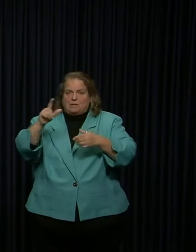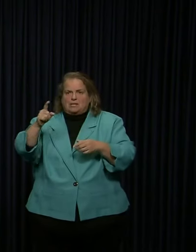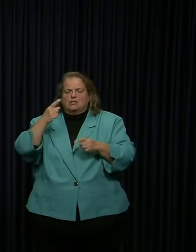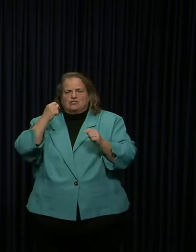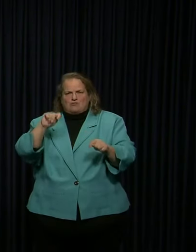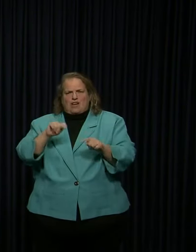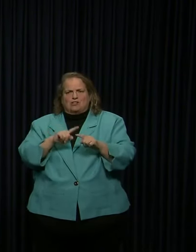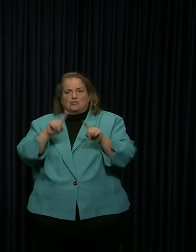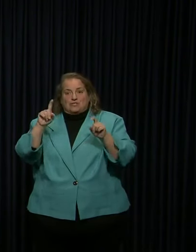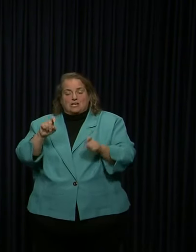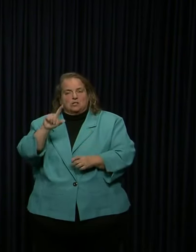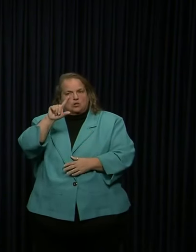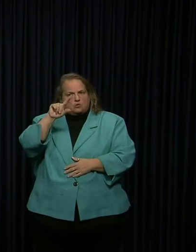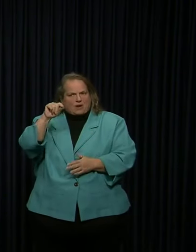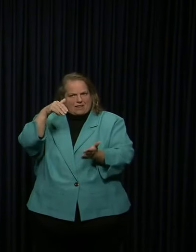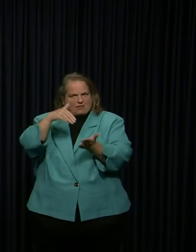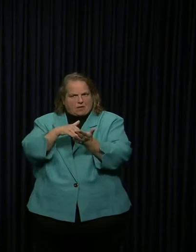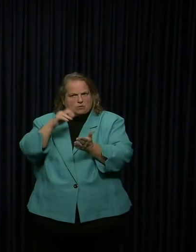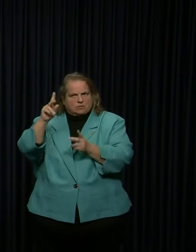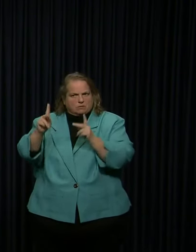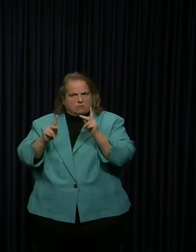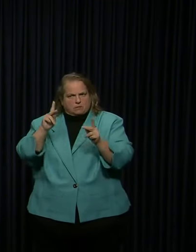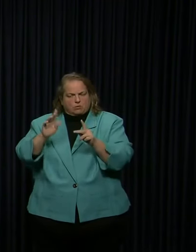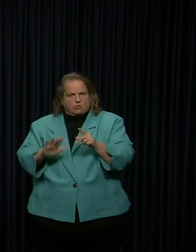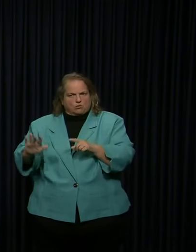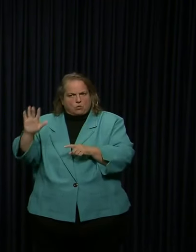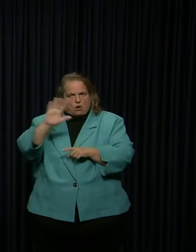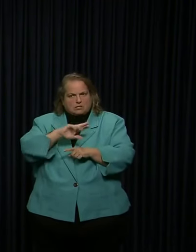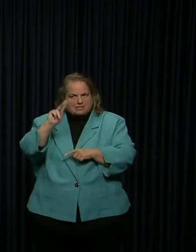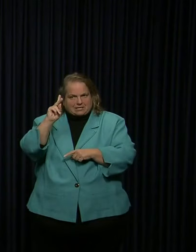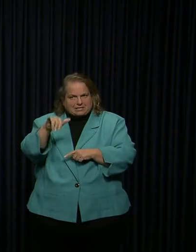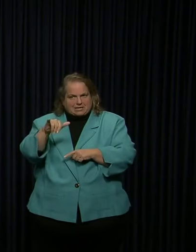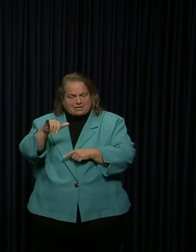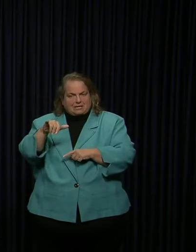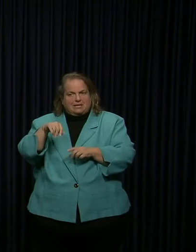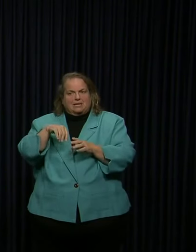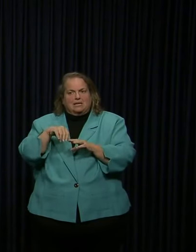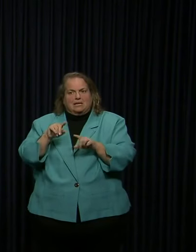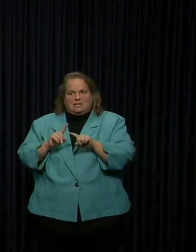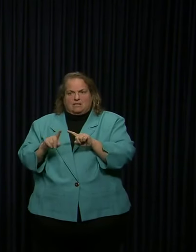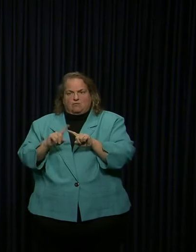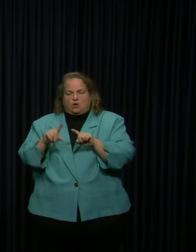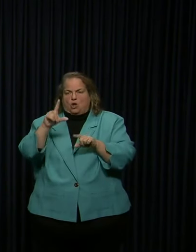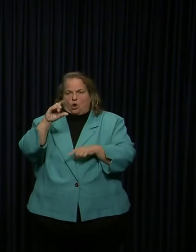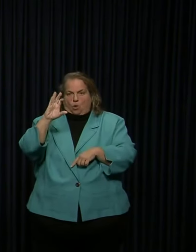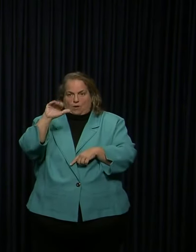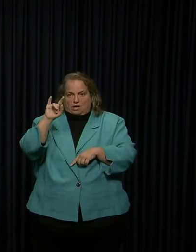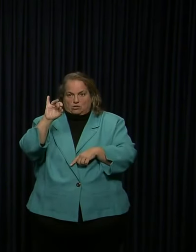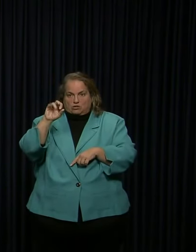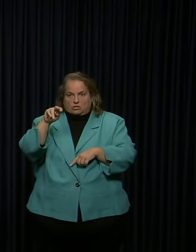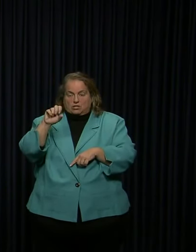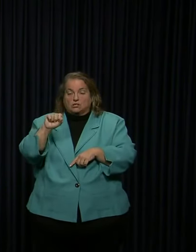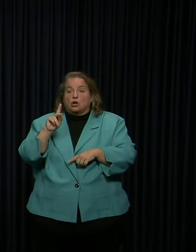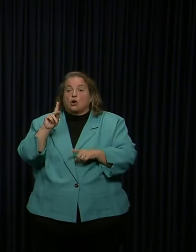WELL. WE TESTED 97 PEOPLE. BECAUSE OF HOW THAT WENT, WE'RE GOING TO BE ABLE TO DO AN EXTRA